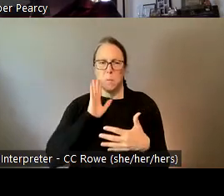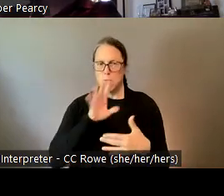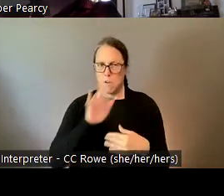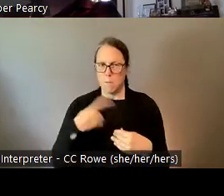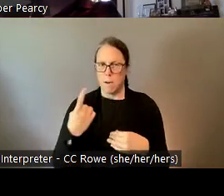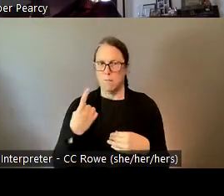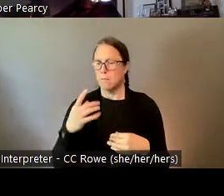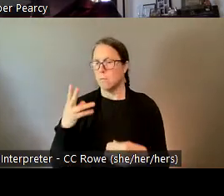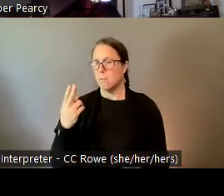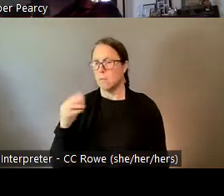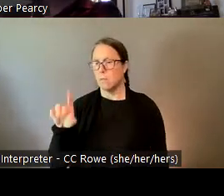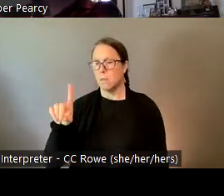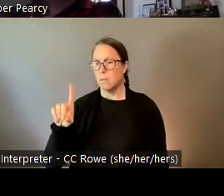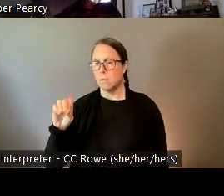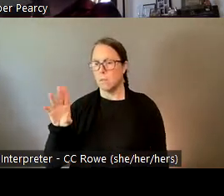the handout formats we'll be talking about today.